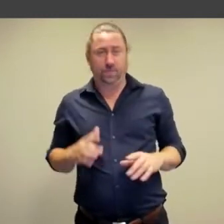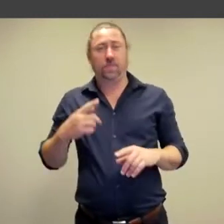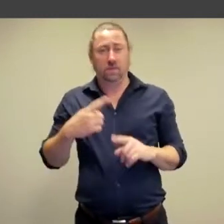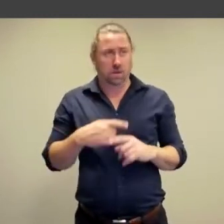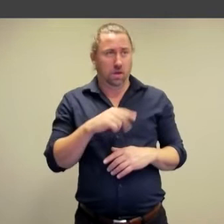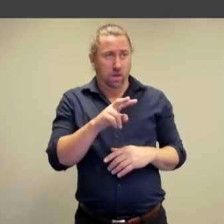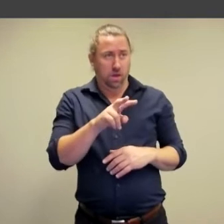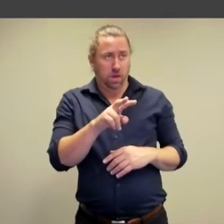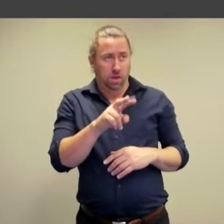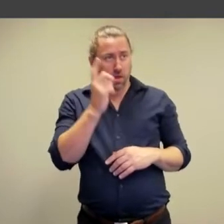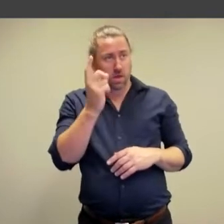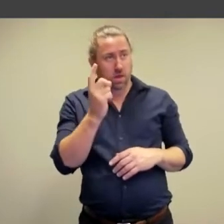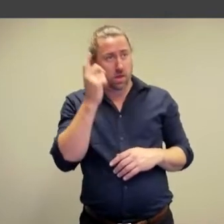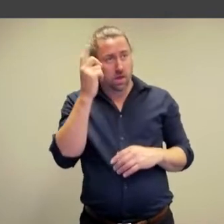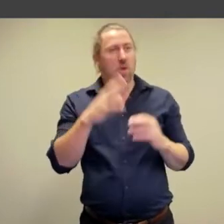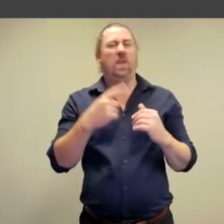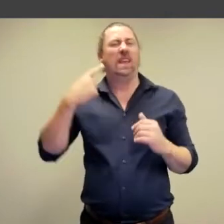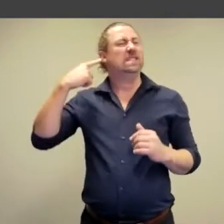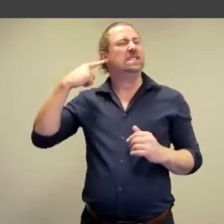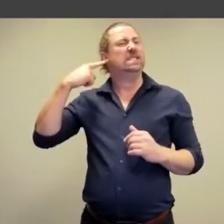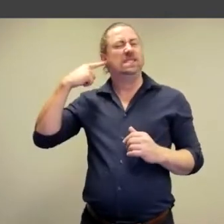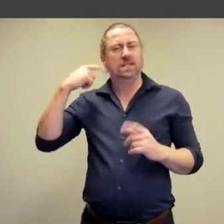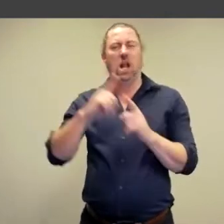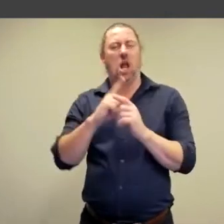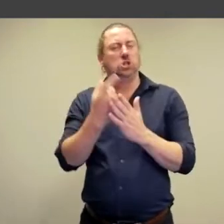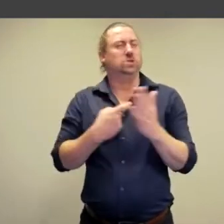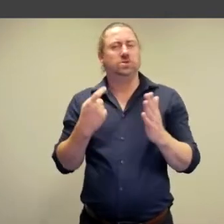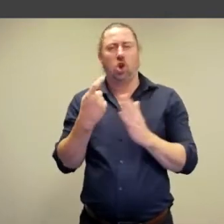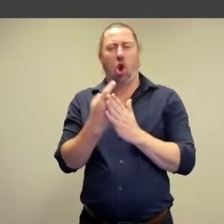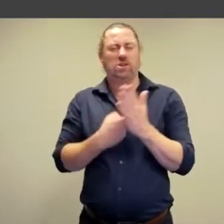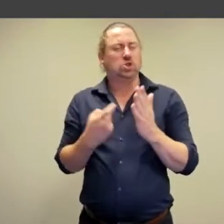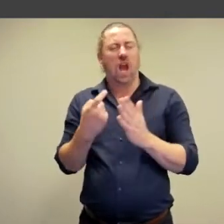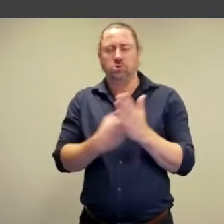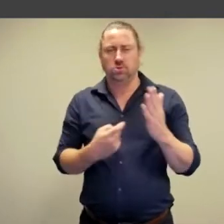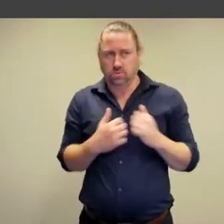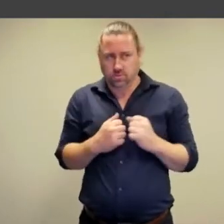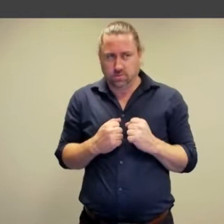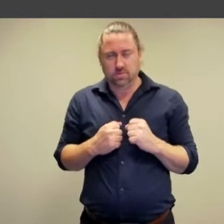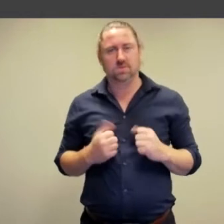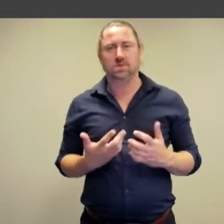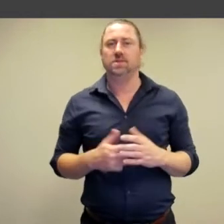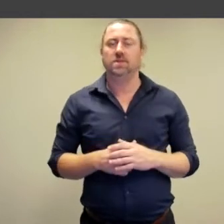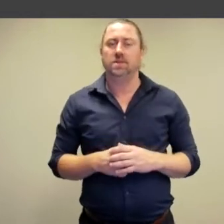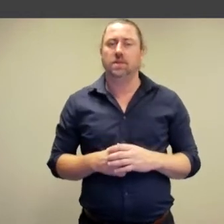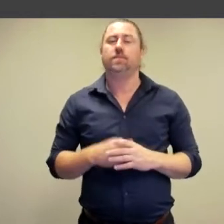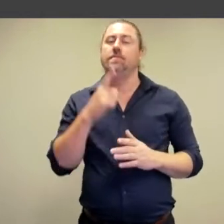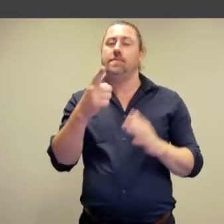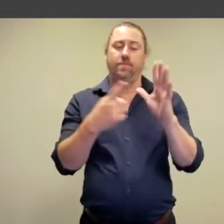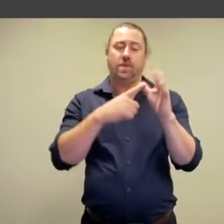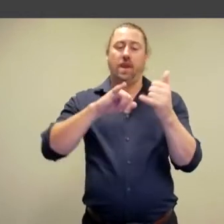mesmerizing scatterings of shards but here I want to think of these ASMR